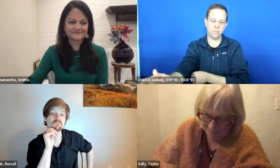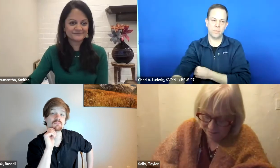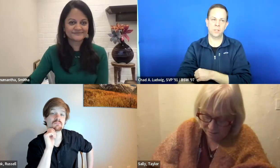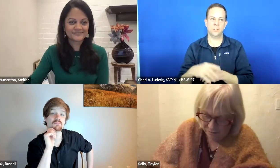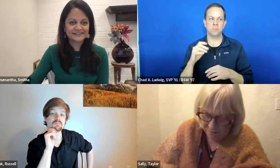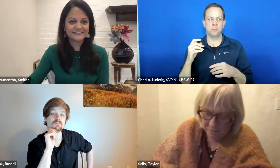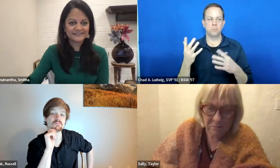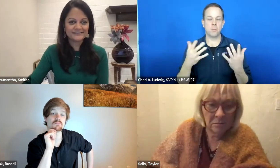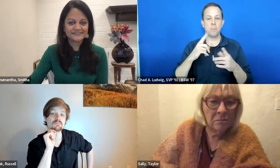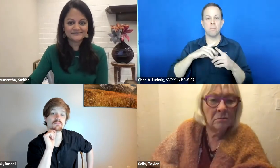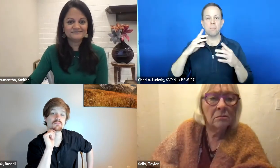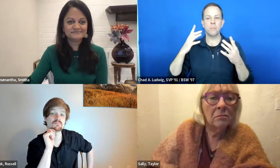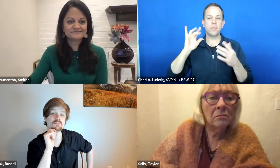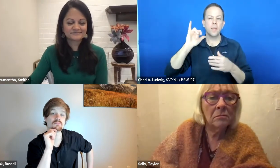you know, again, if need be.